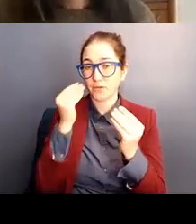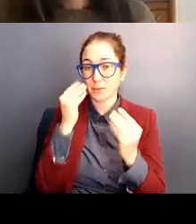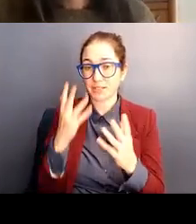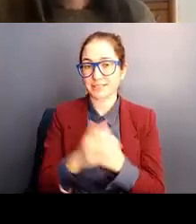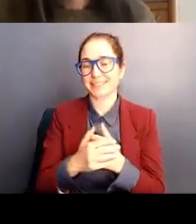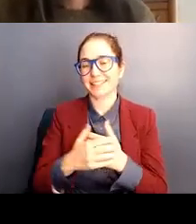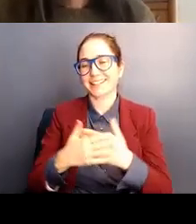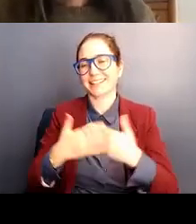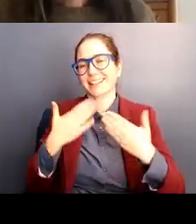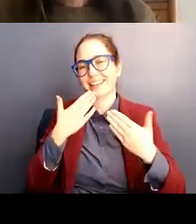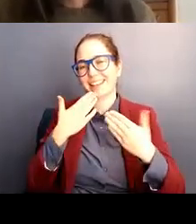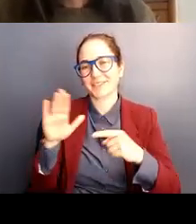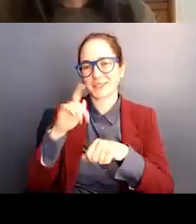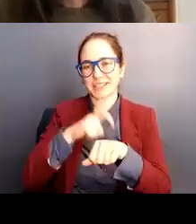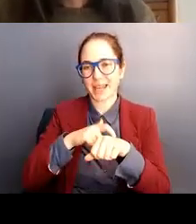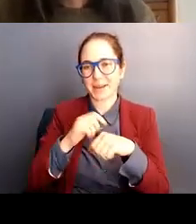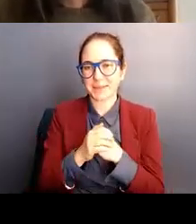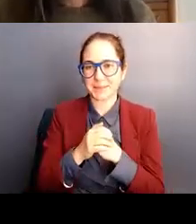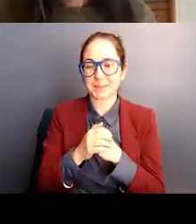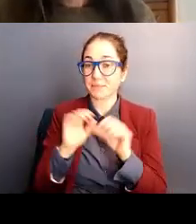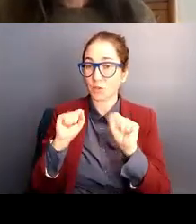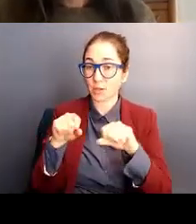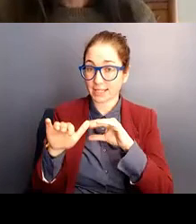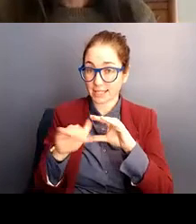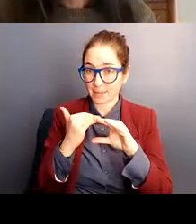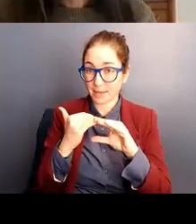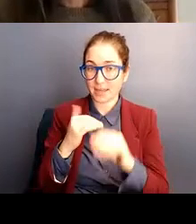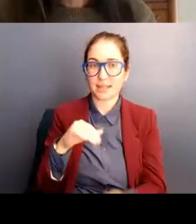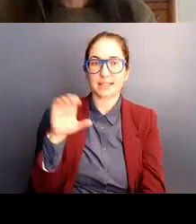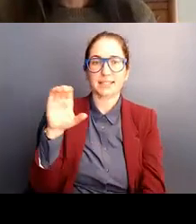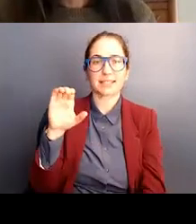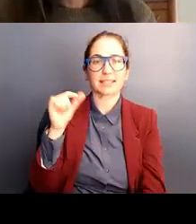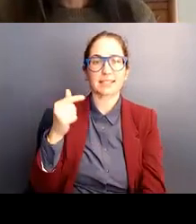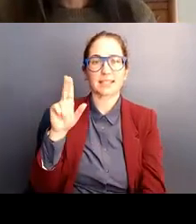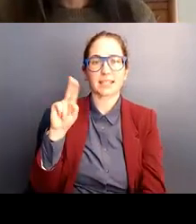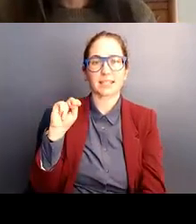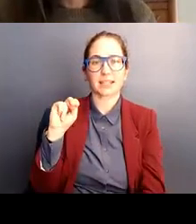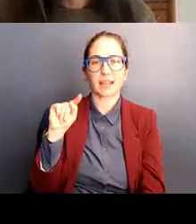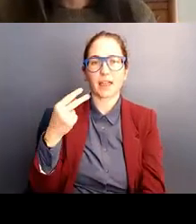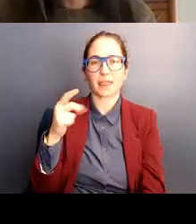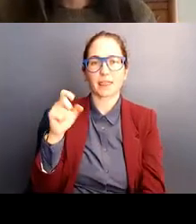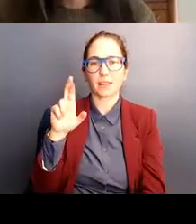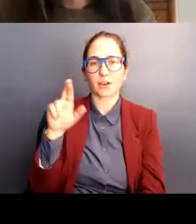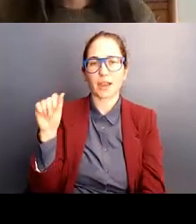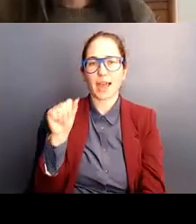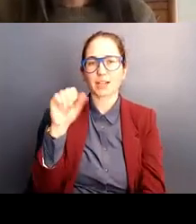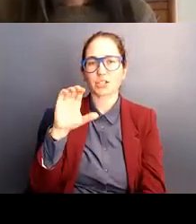for your time. You can again can email me. CGunther@ChicagoCulturalAccess.org.